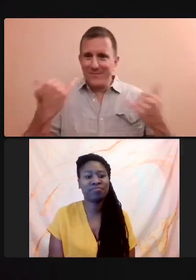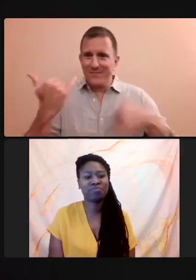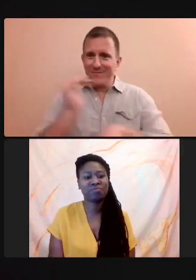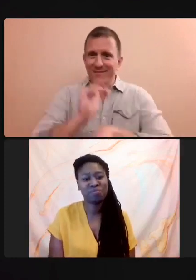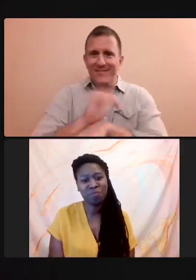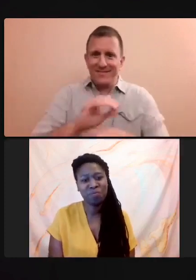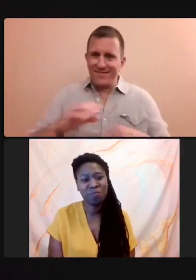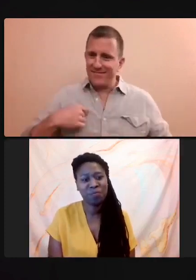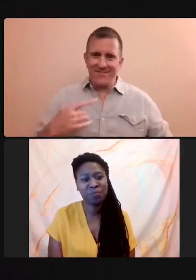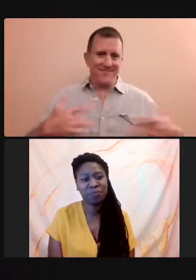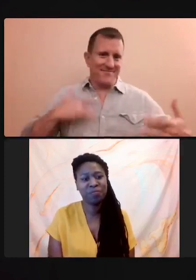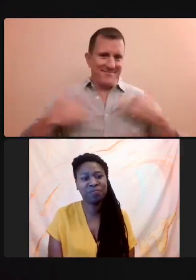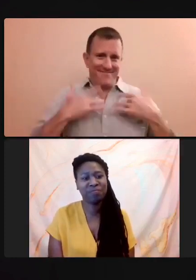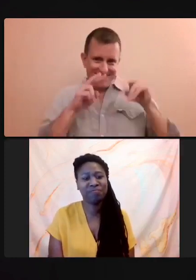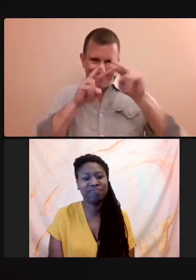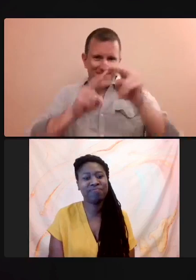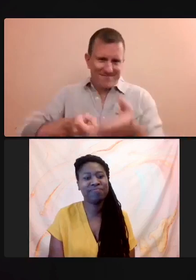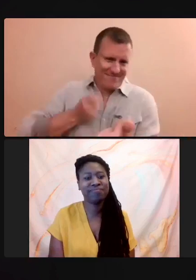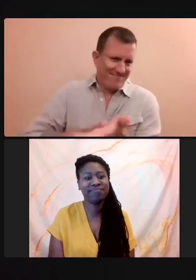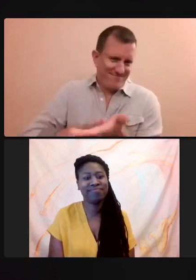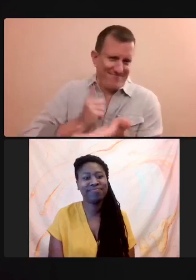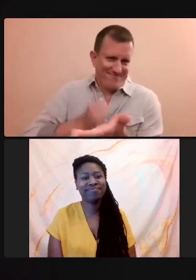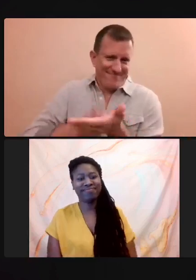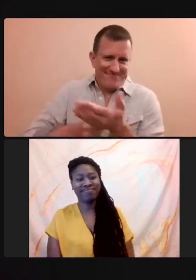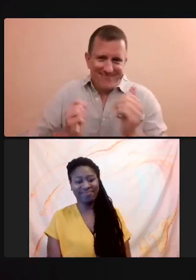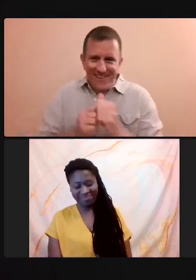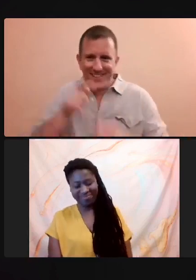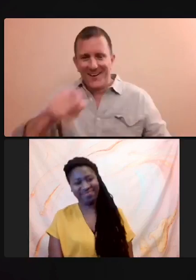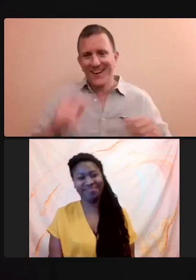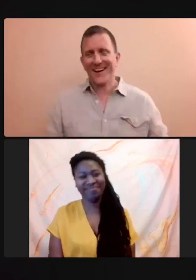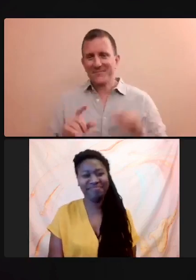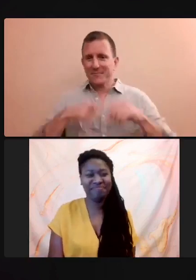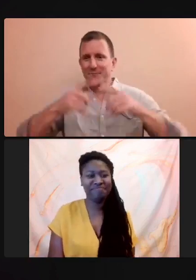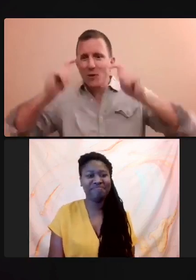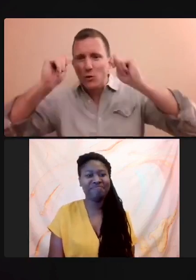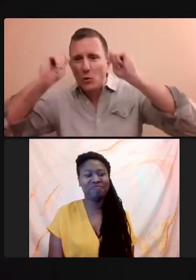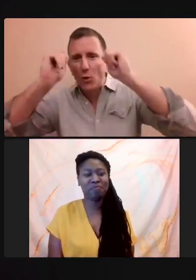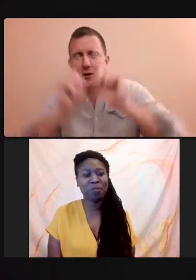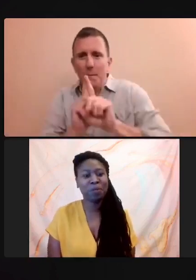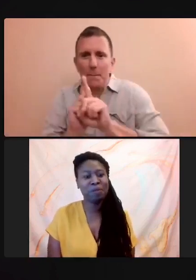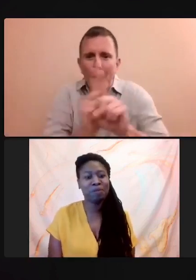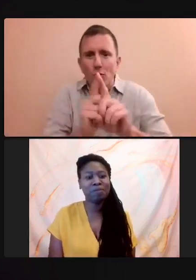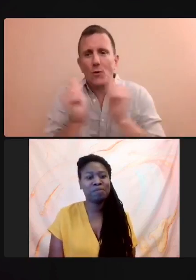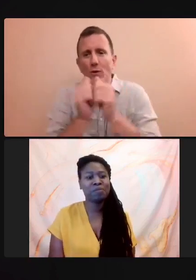Looking forward to a really good discussion together. I'm really excited to talk about